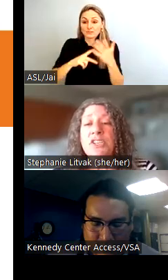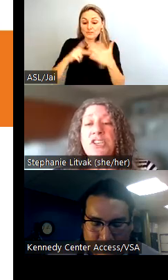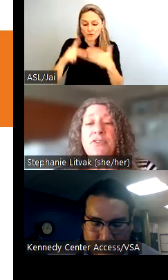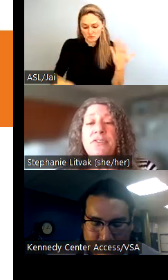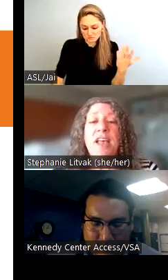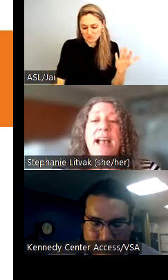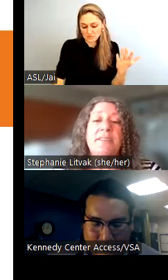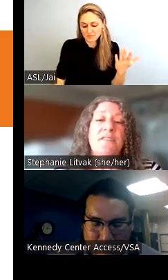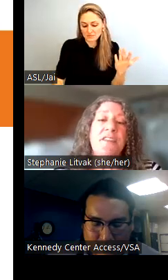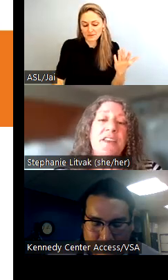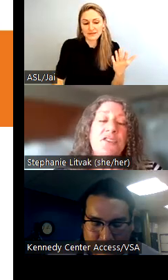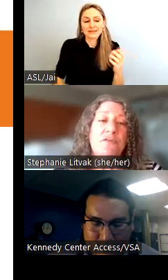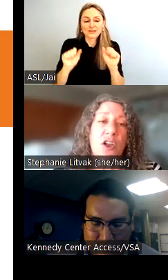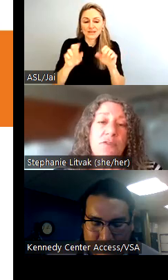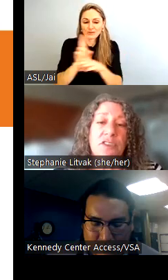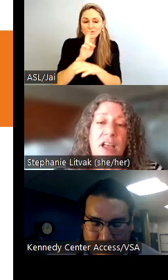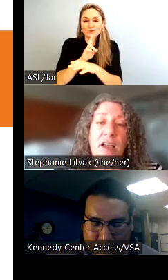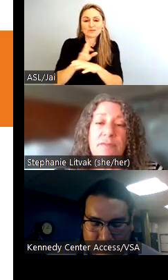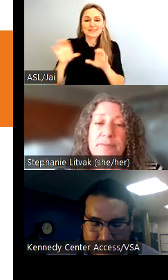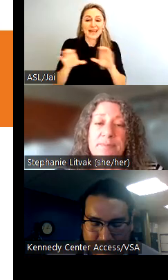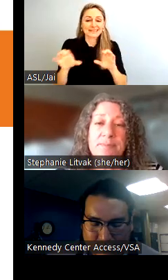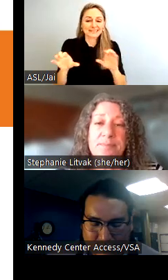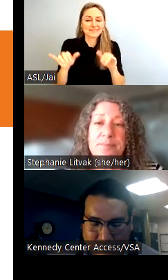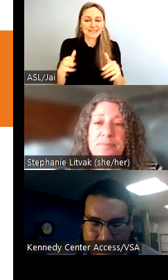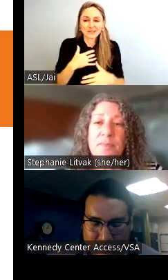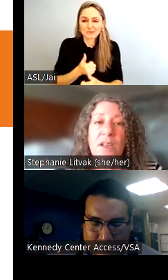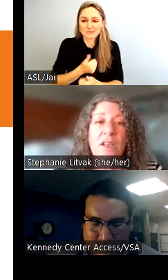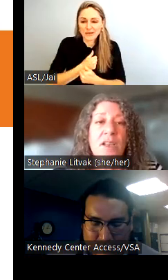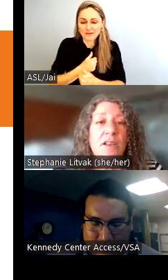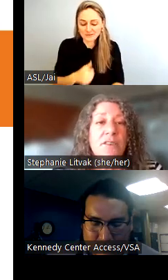use the activities you have grown to love.